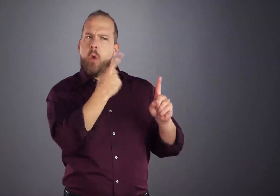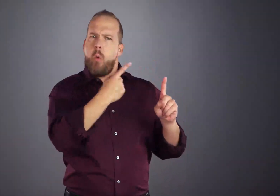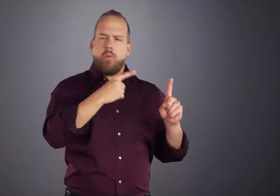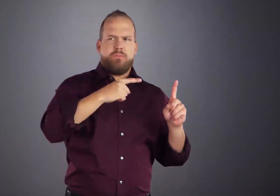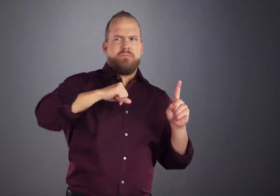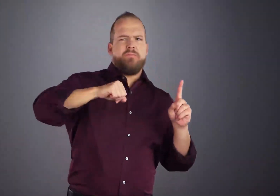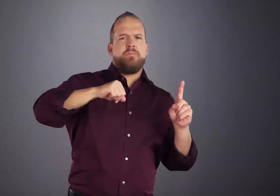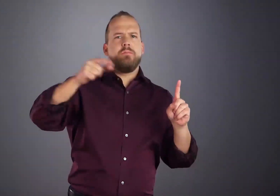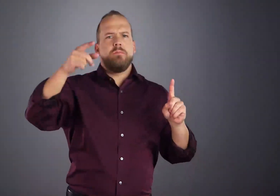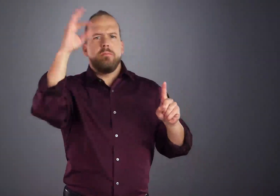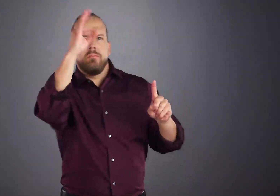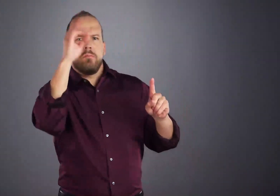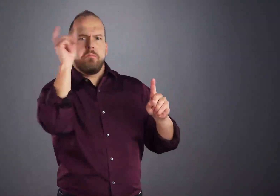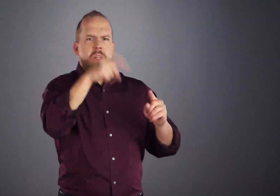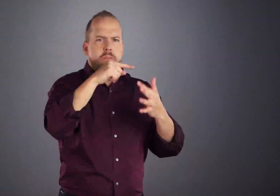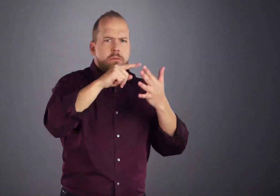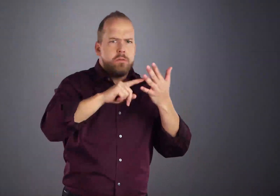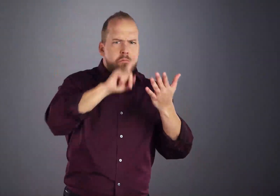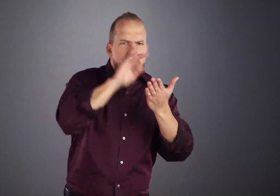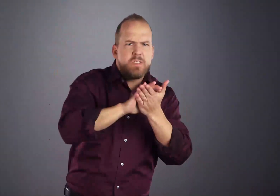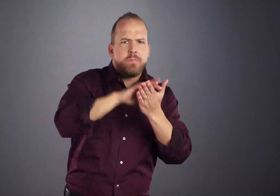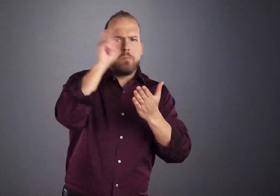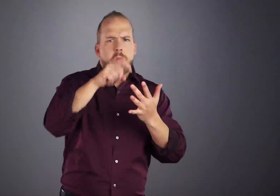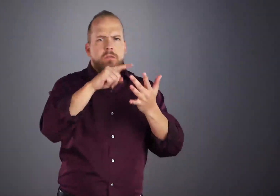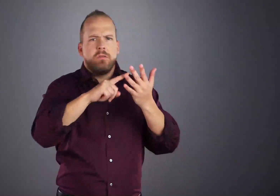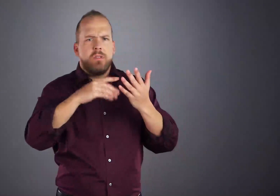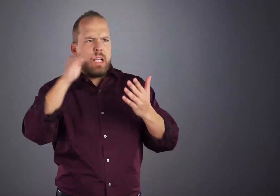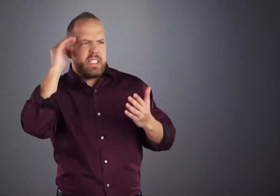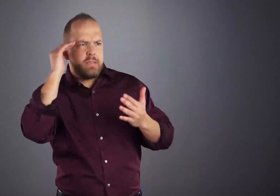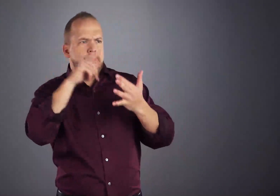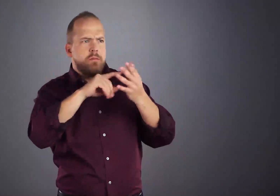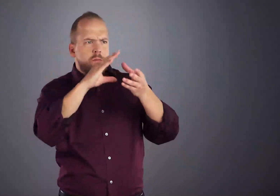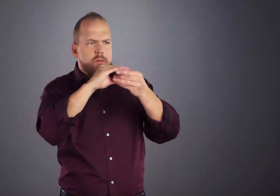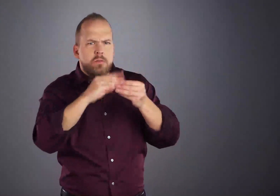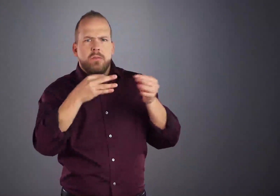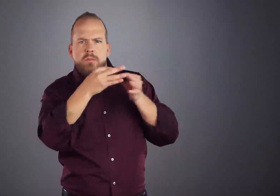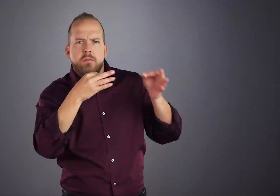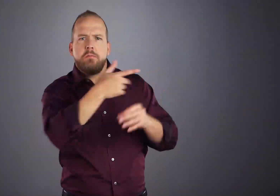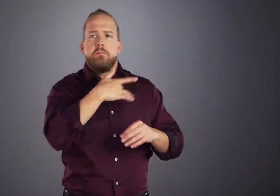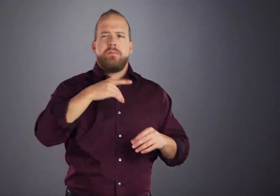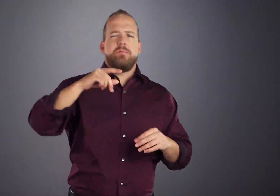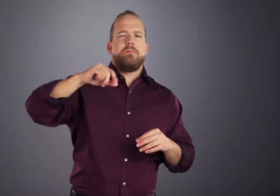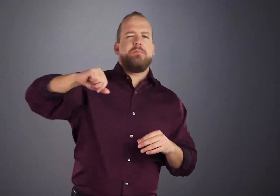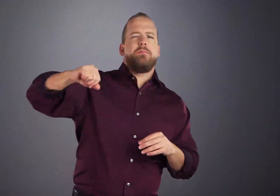his insistence that the spheres really had their music;